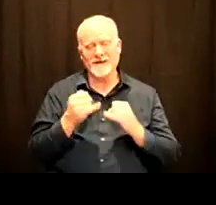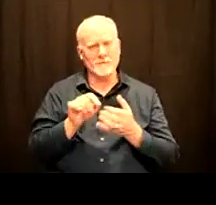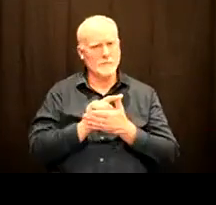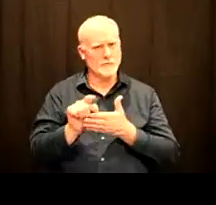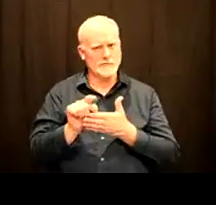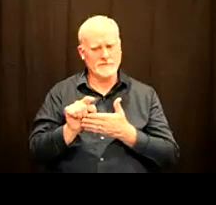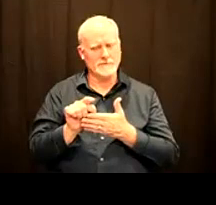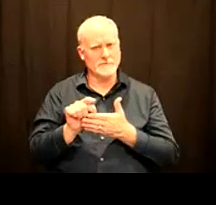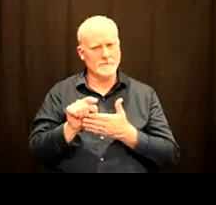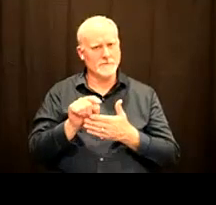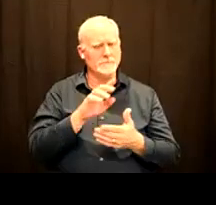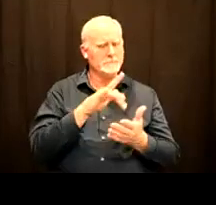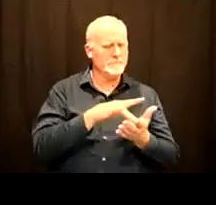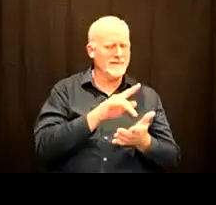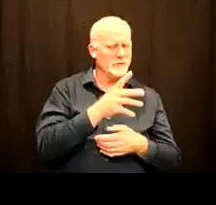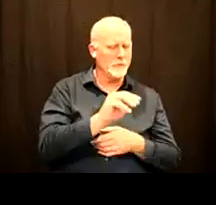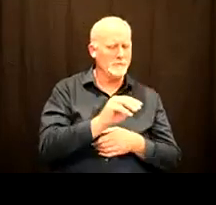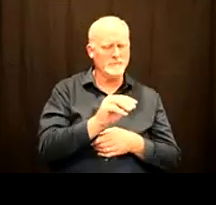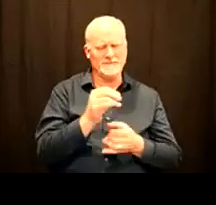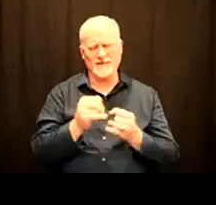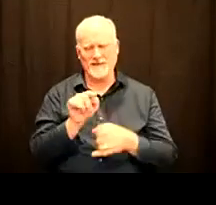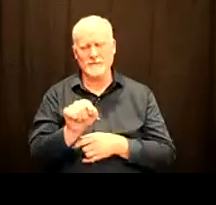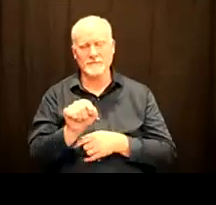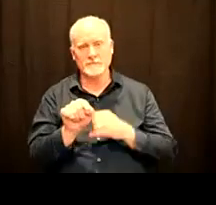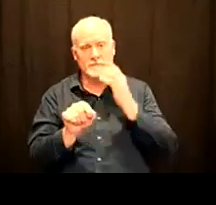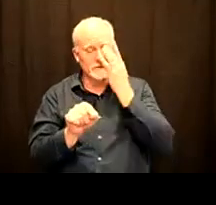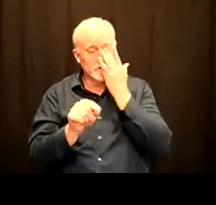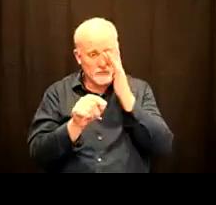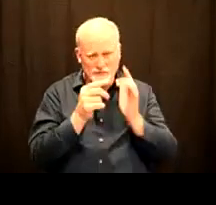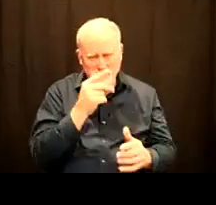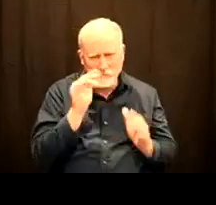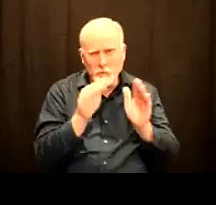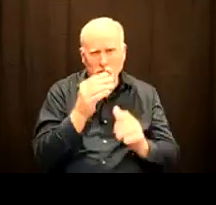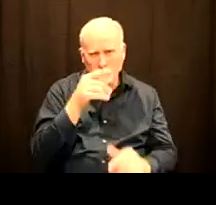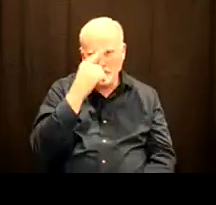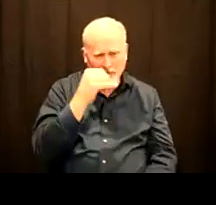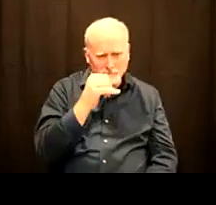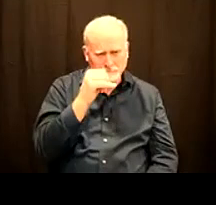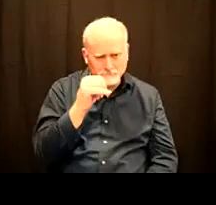midterm point roughly and it's a really tiny peak that you can barely see but it occurs right around